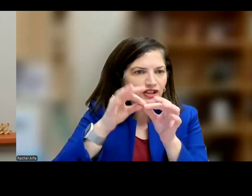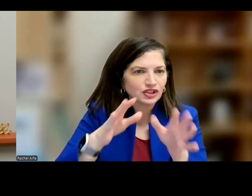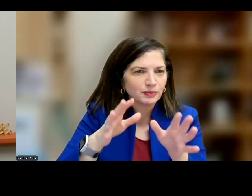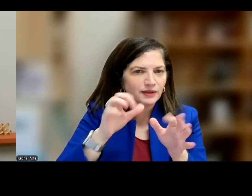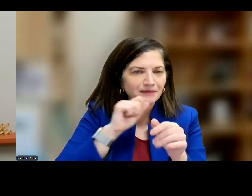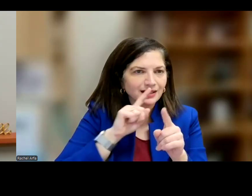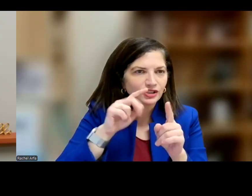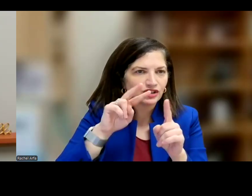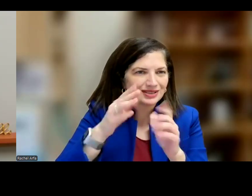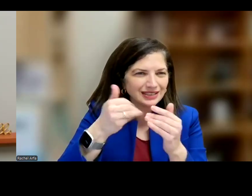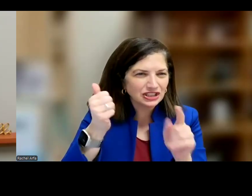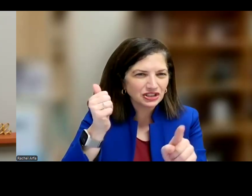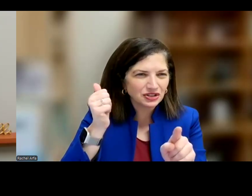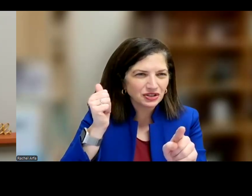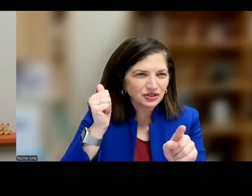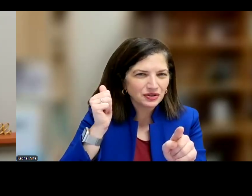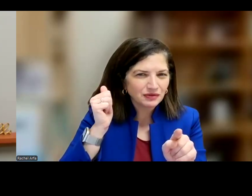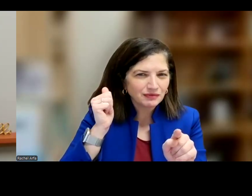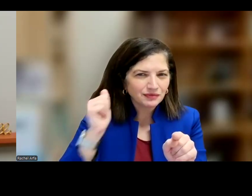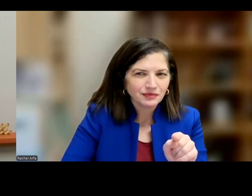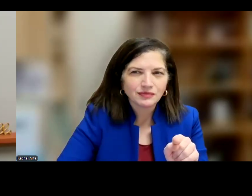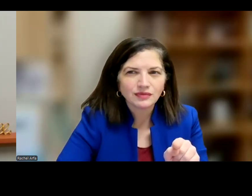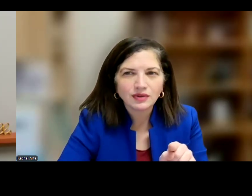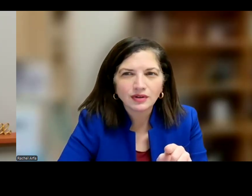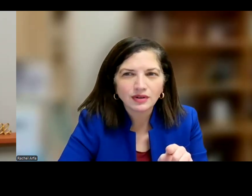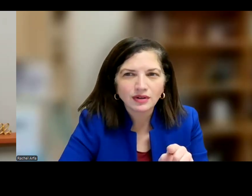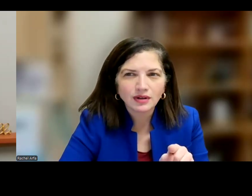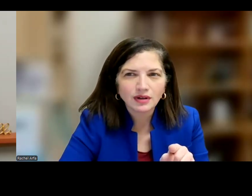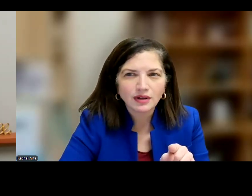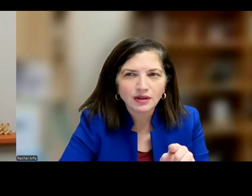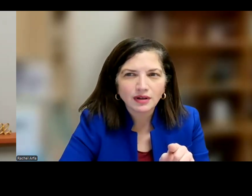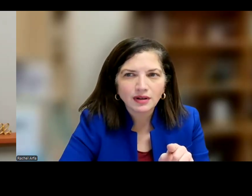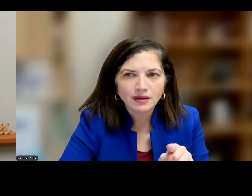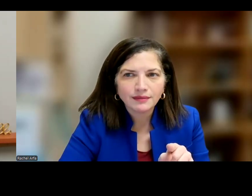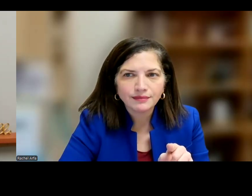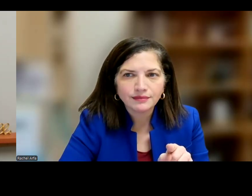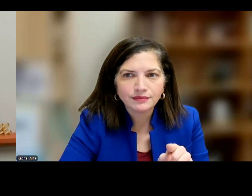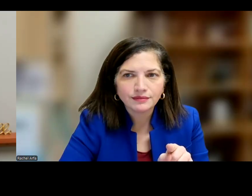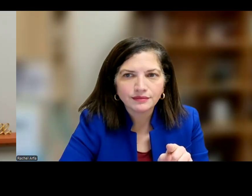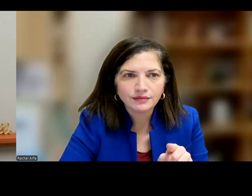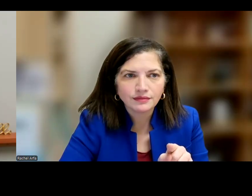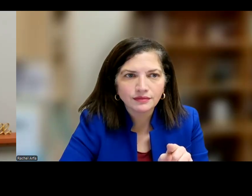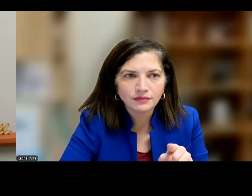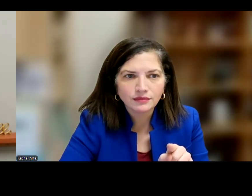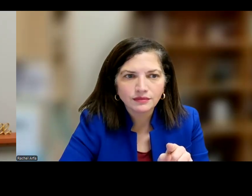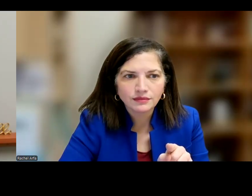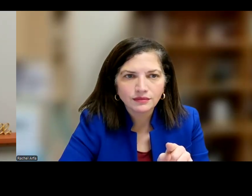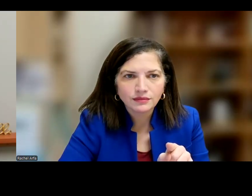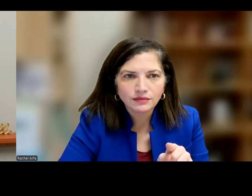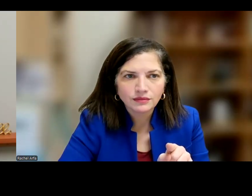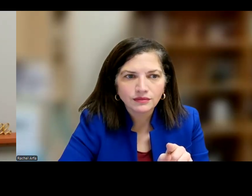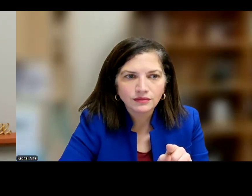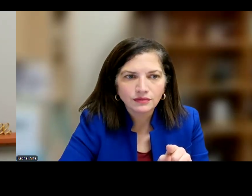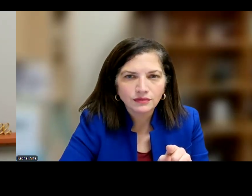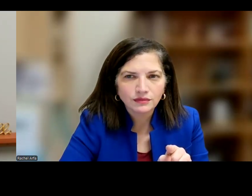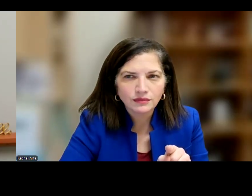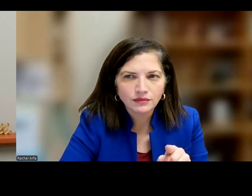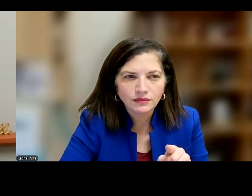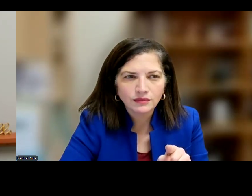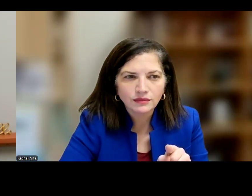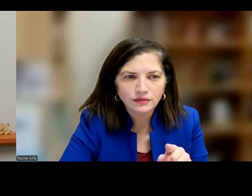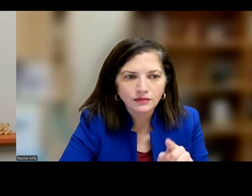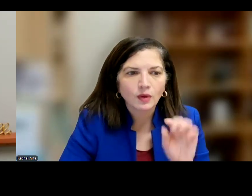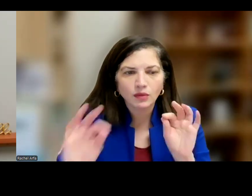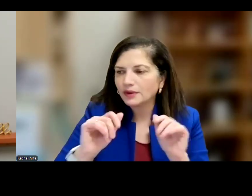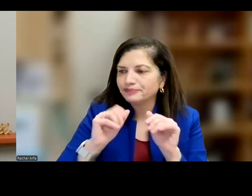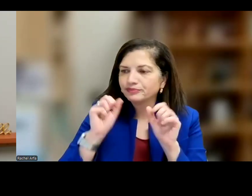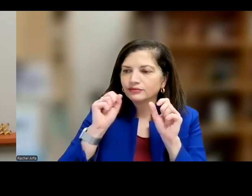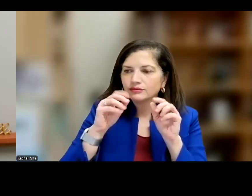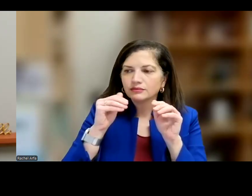13:03:35 access -- access check. One 13:03:41 second.